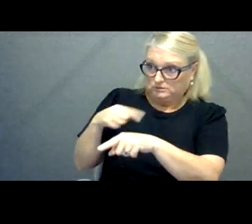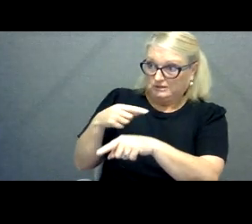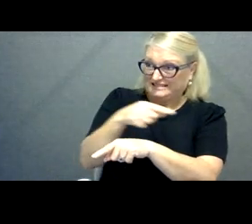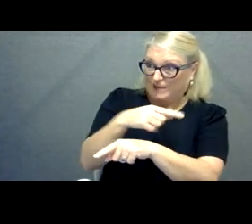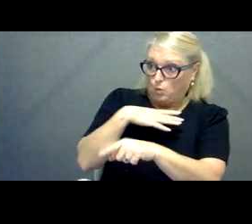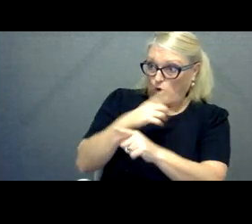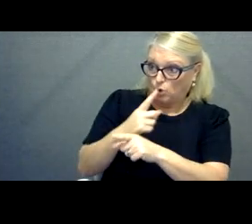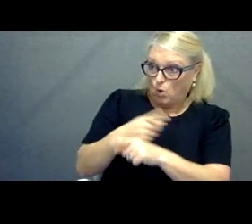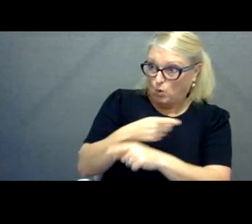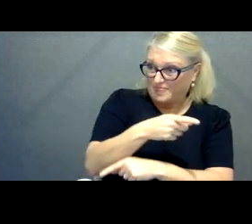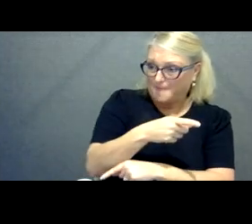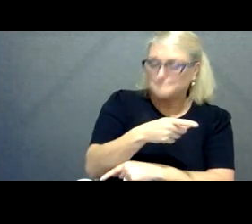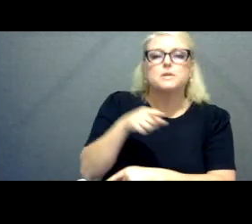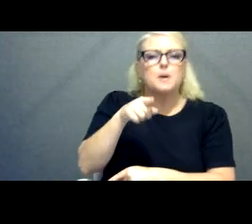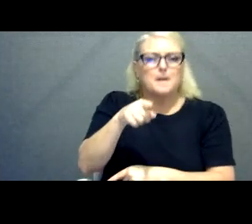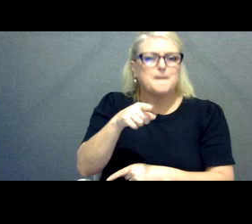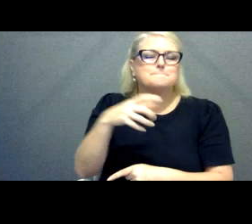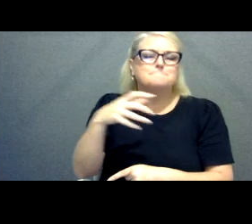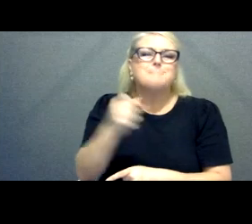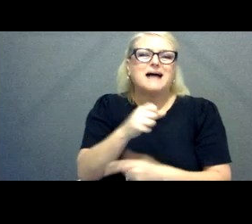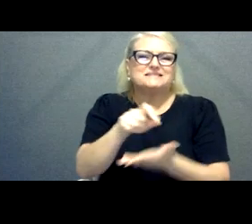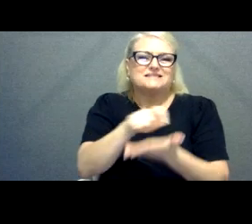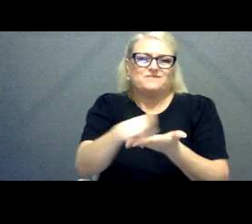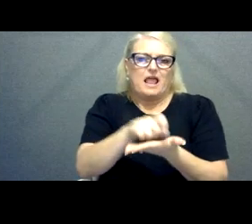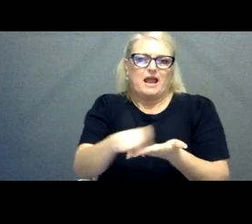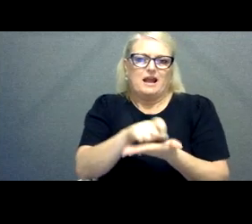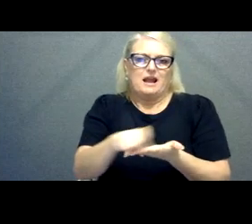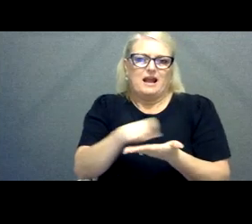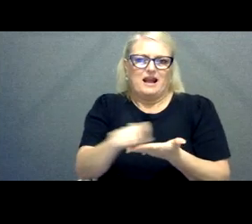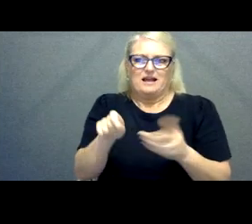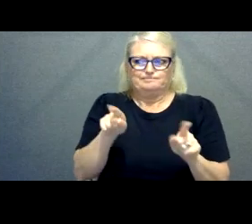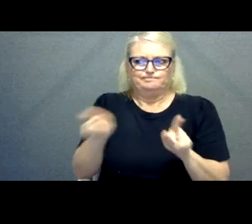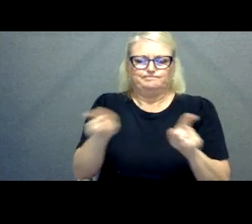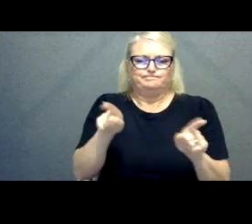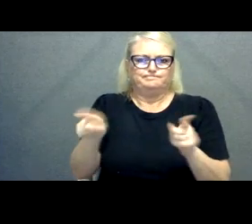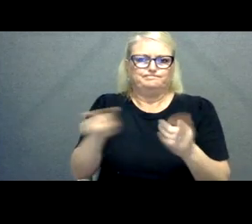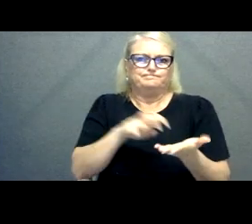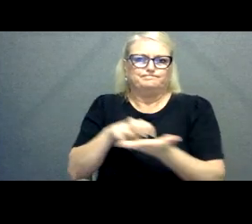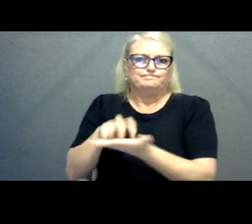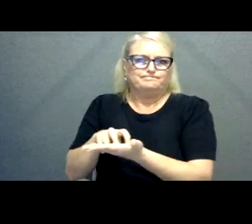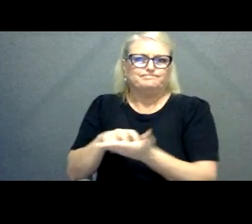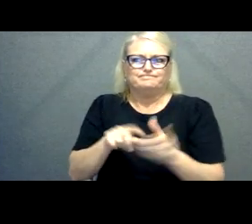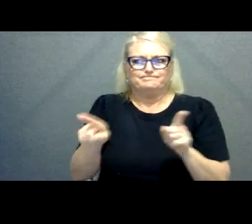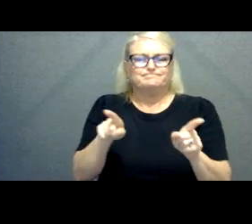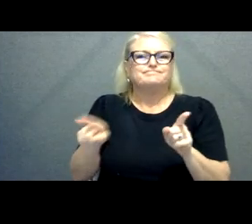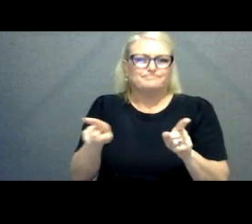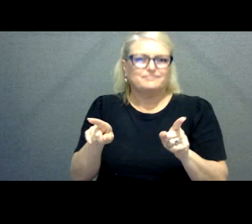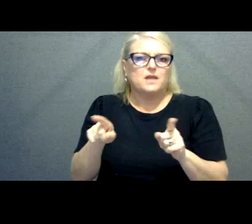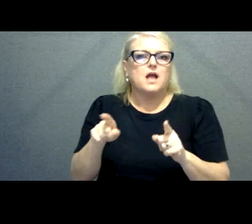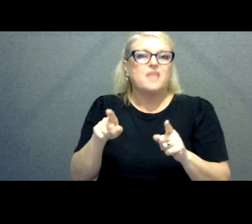fill out that form as soon as you can and submit that with the application for that's so that we